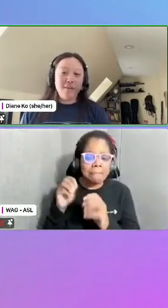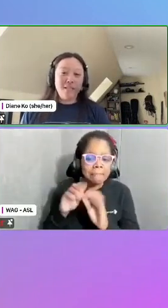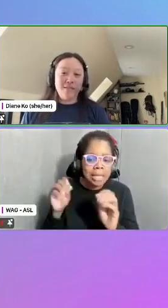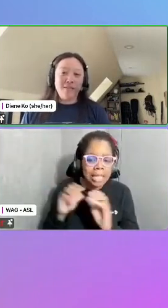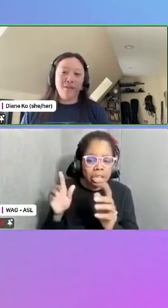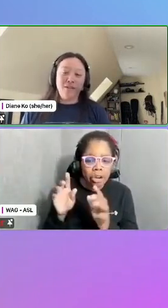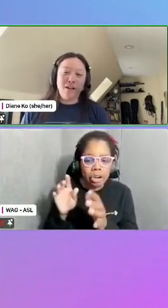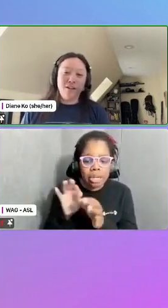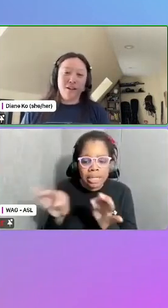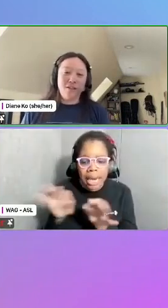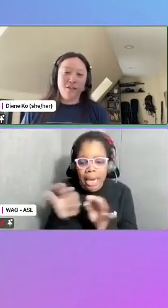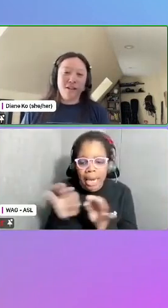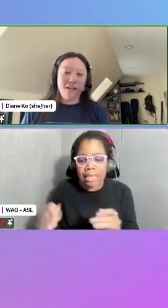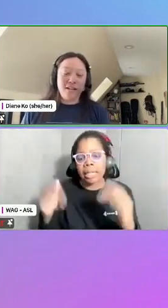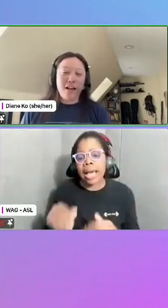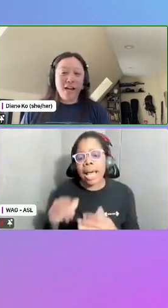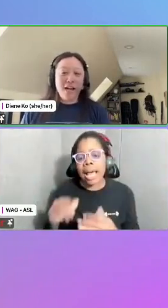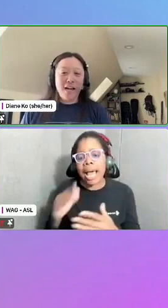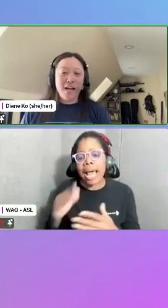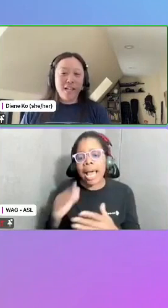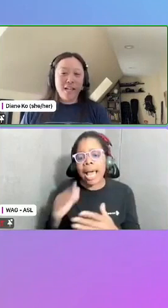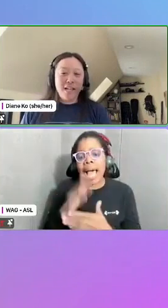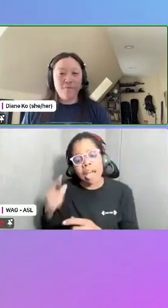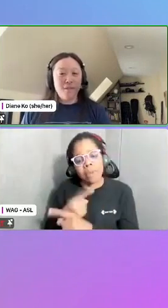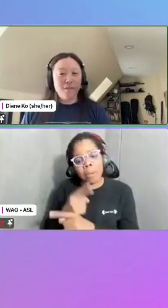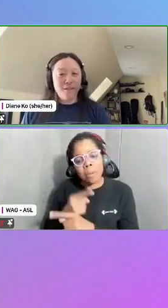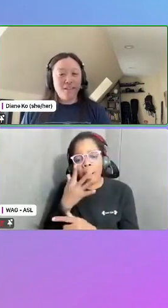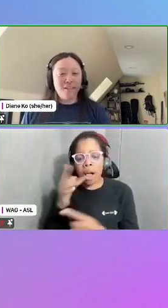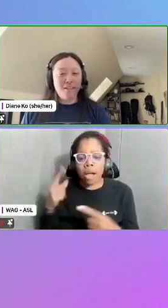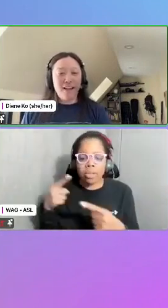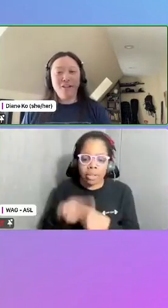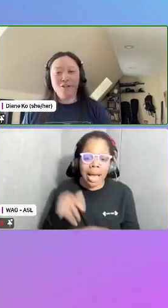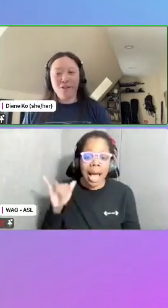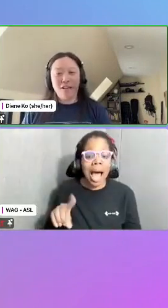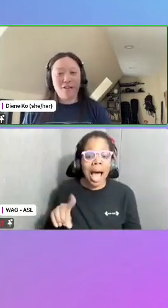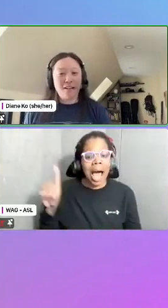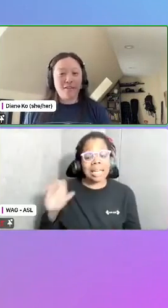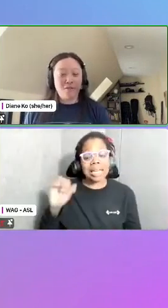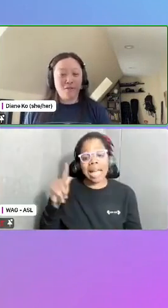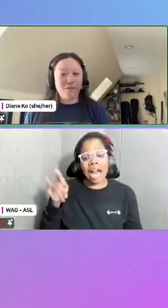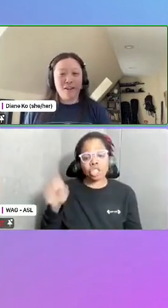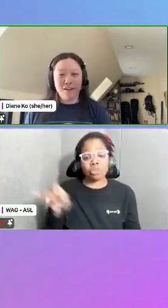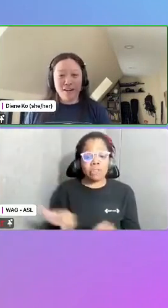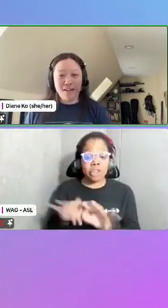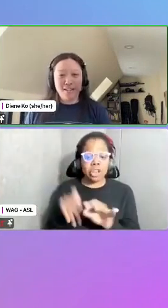beginning. Does React make accessibility easier or harder? There are some really